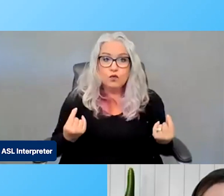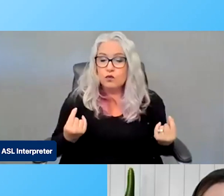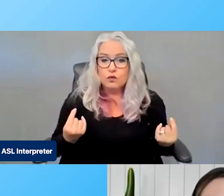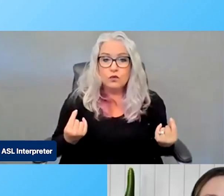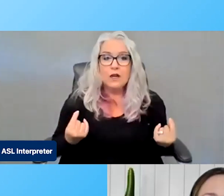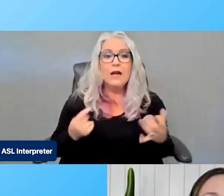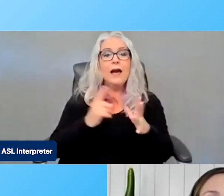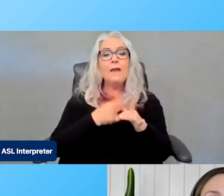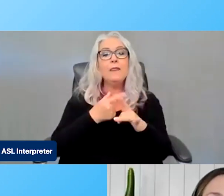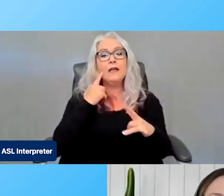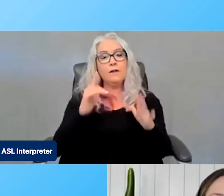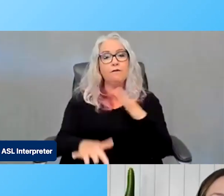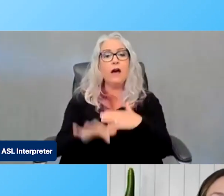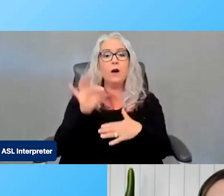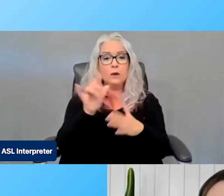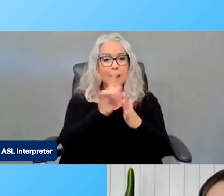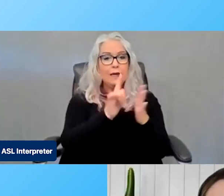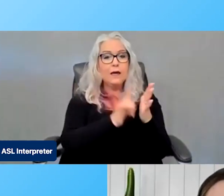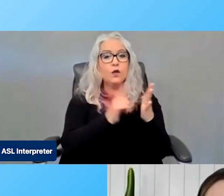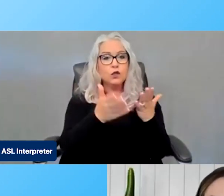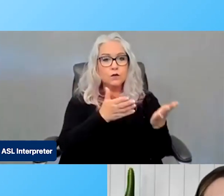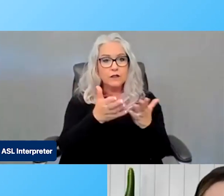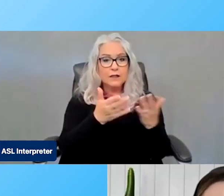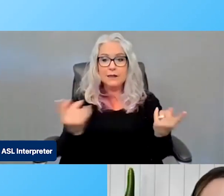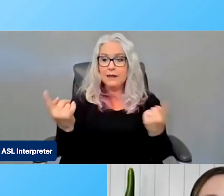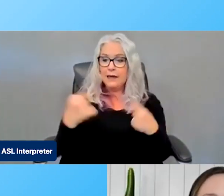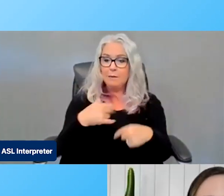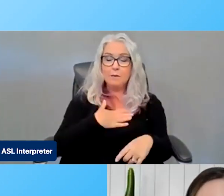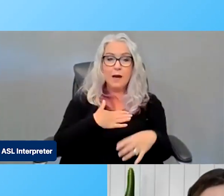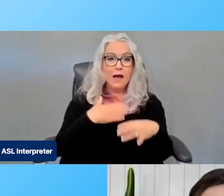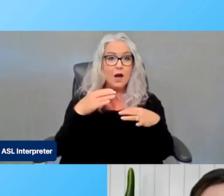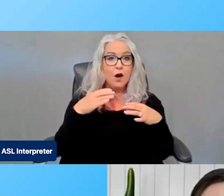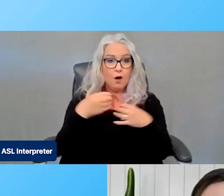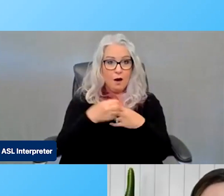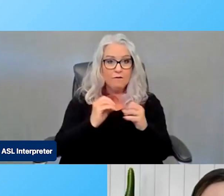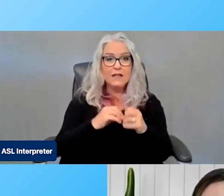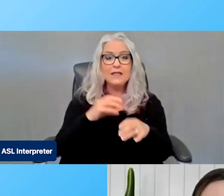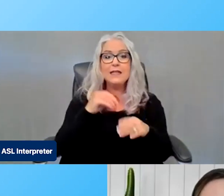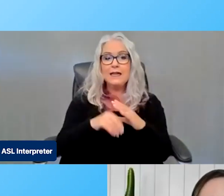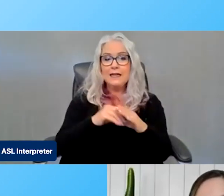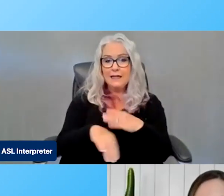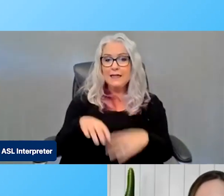services. So the client came to my office in December. Explained his situation and